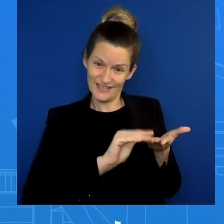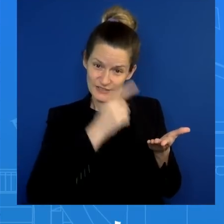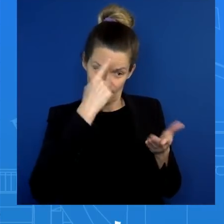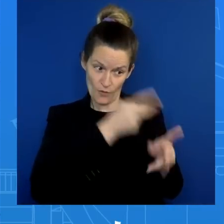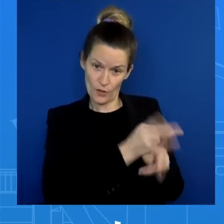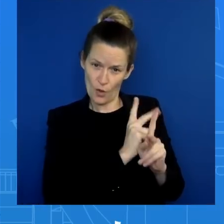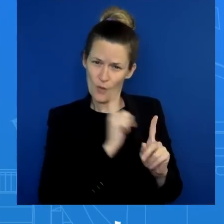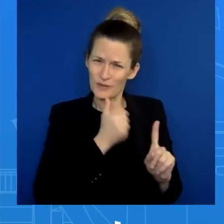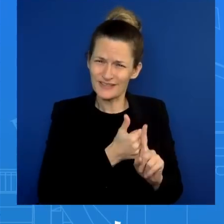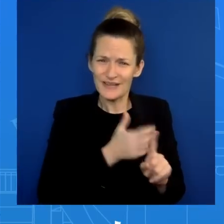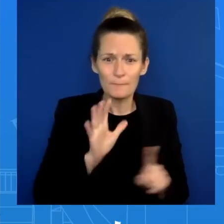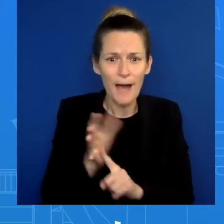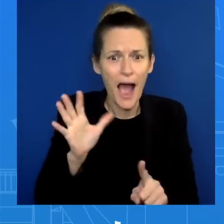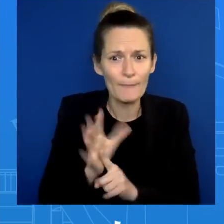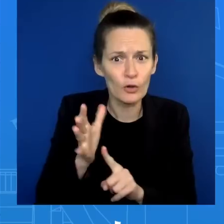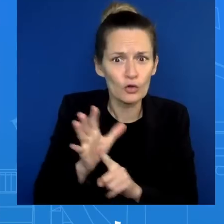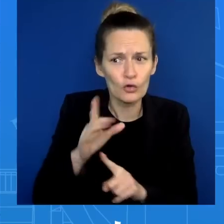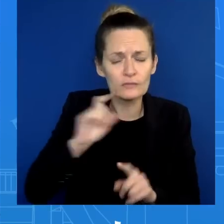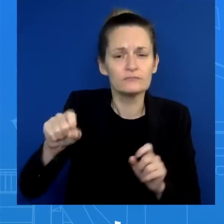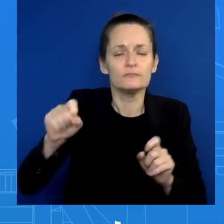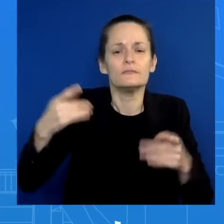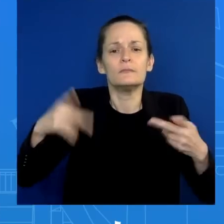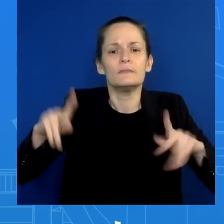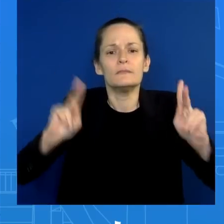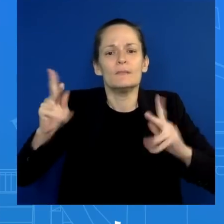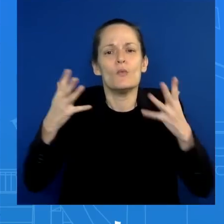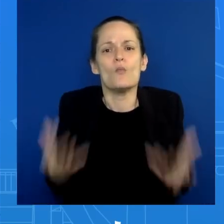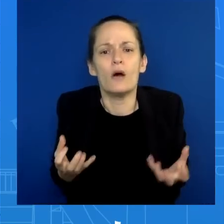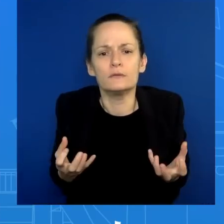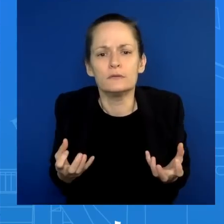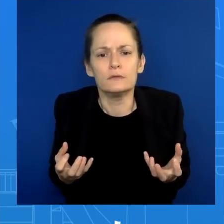A forgiven is supported by majority of Americans. A couple of polls,